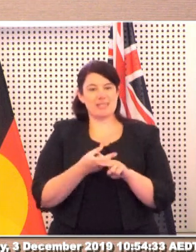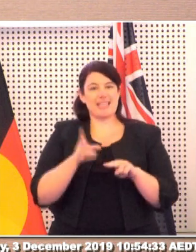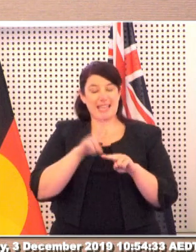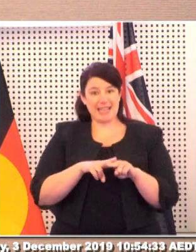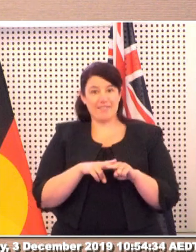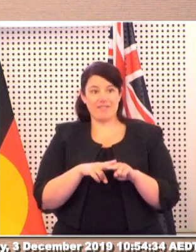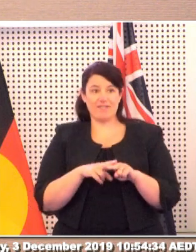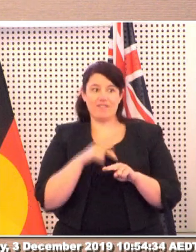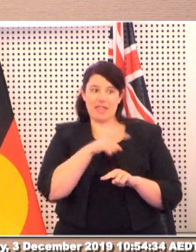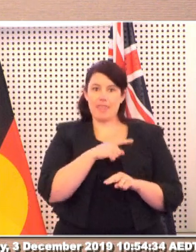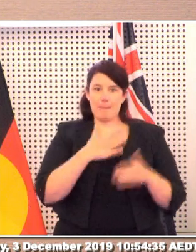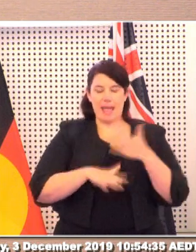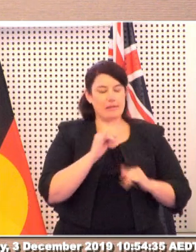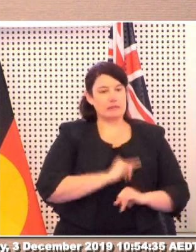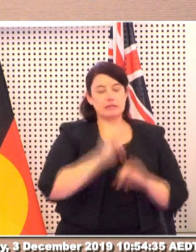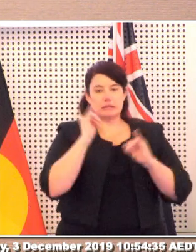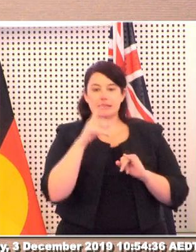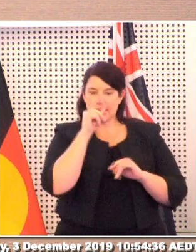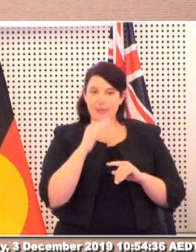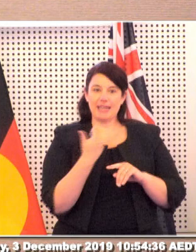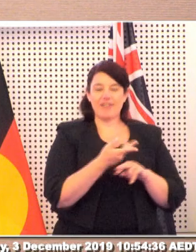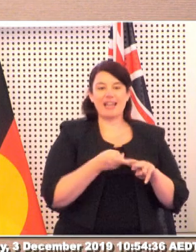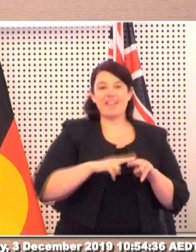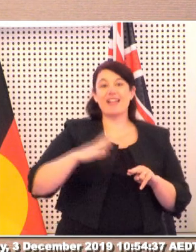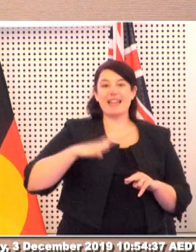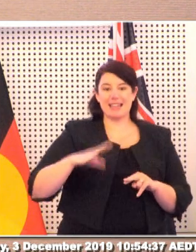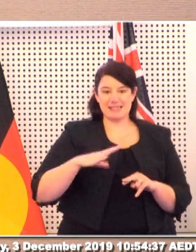that it needs to be used at that time and it cannot be waited for.